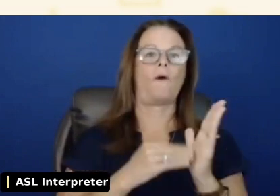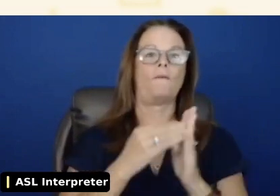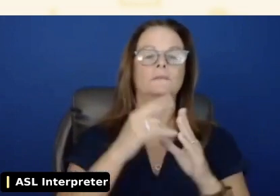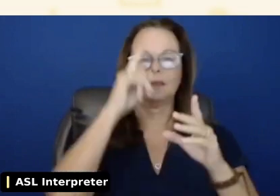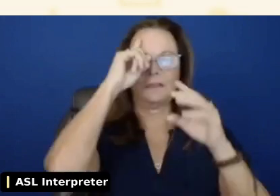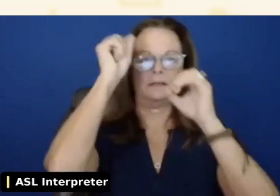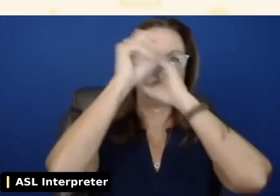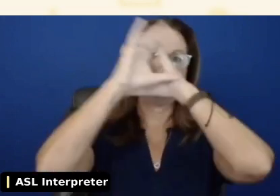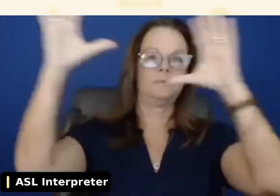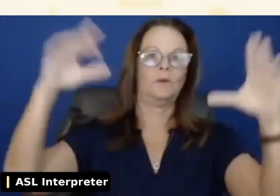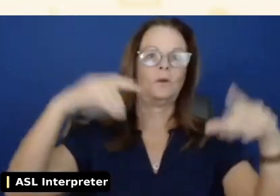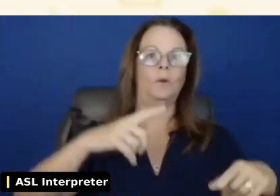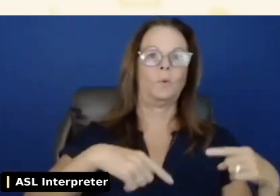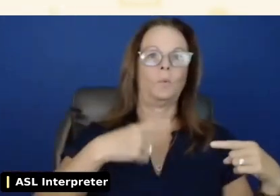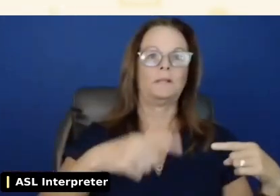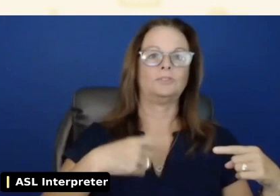And it's a visible symbol.